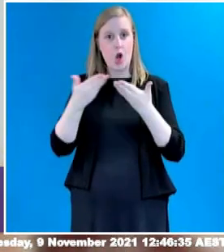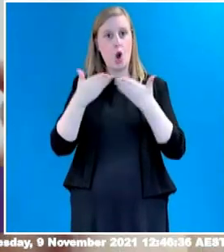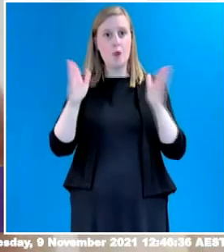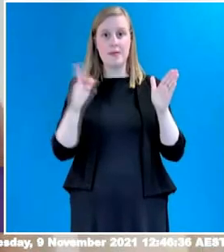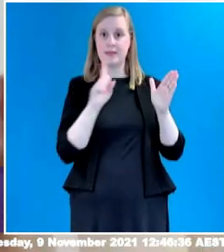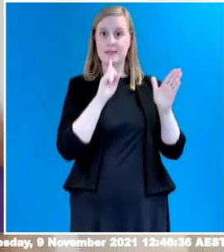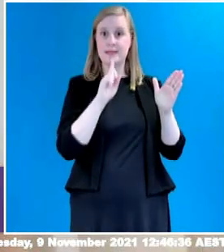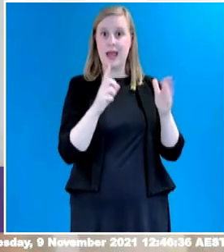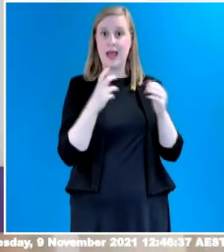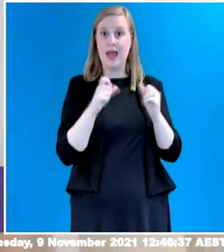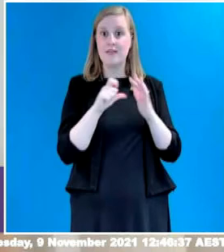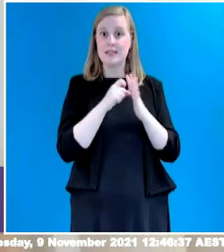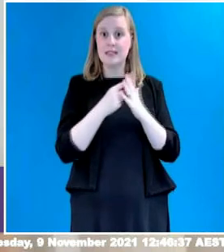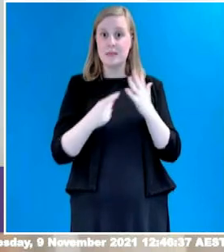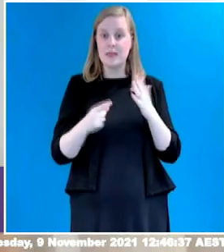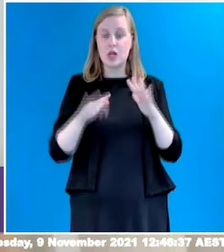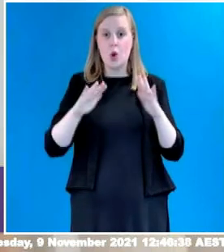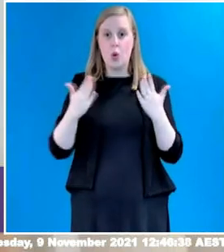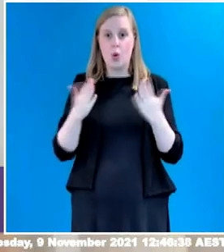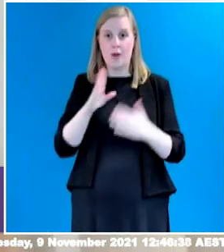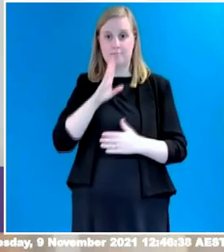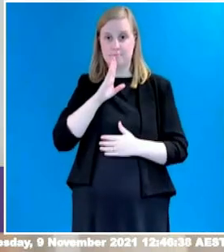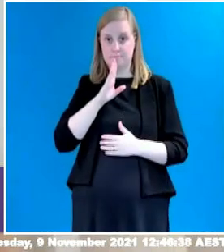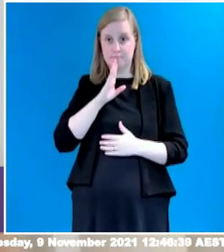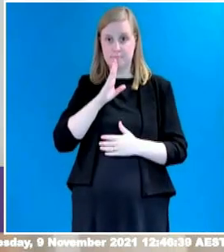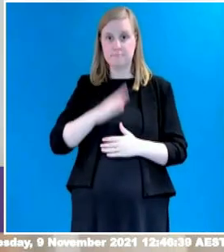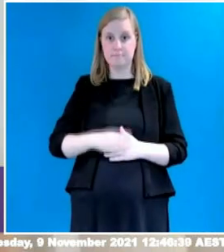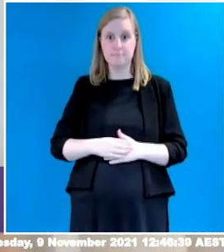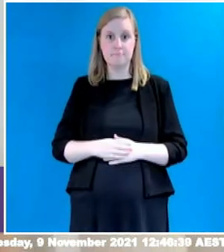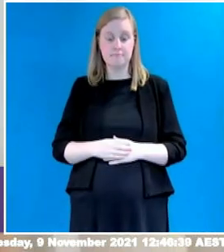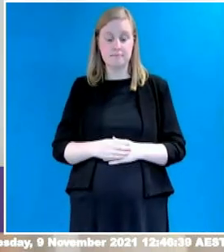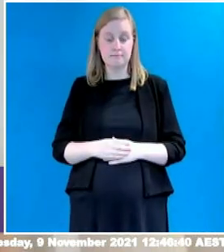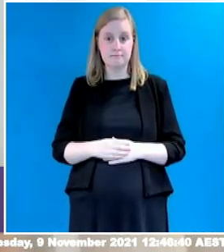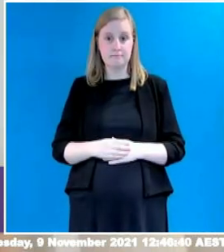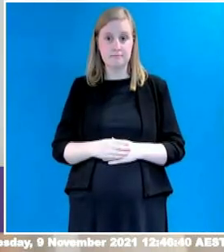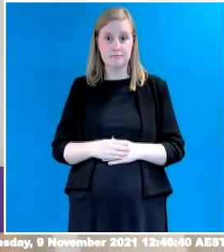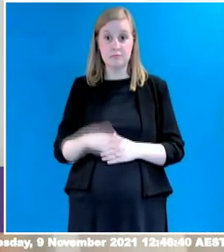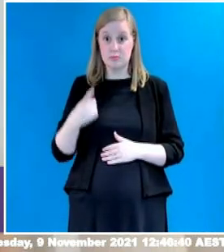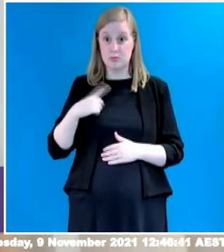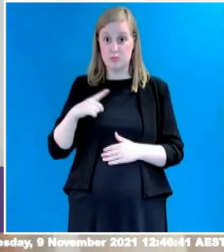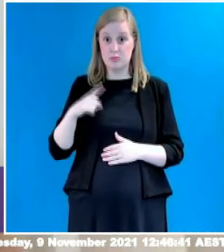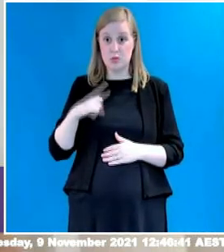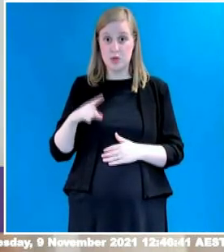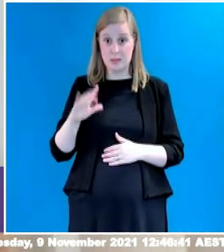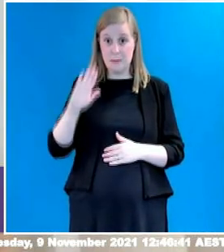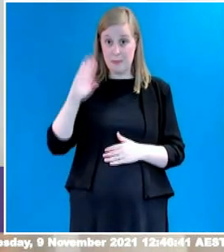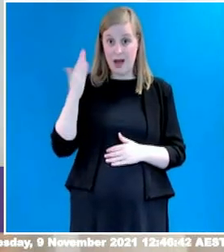We do that for the same reason, because people have been sidelined, people have